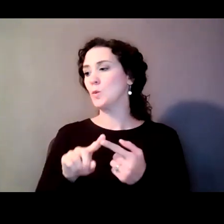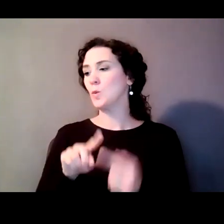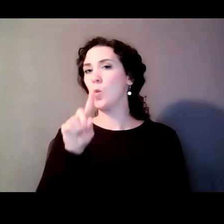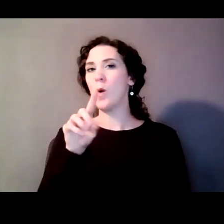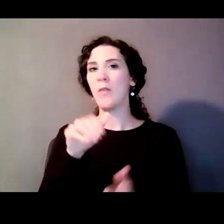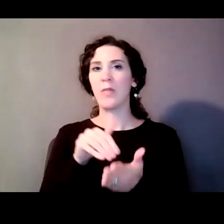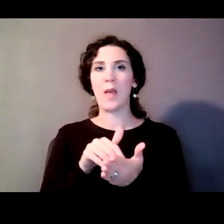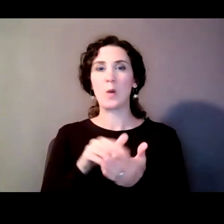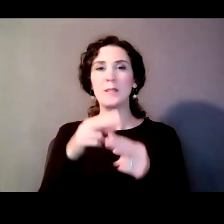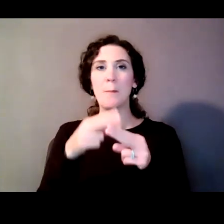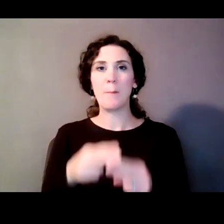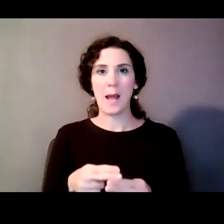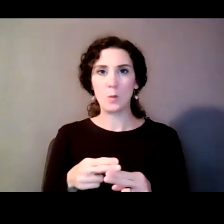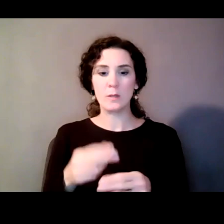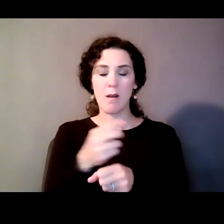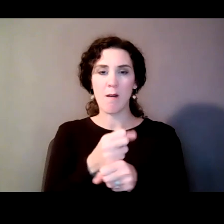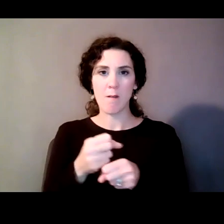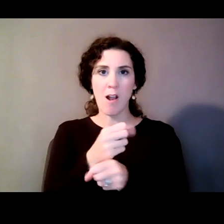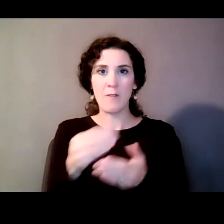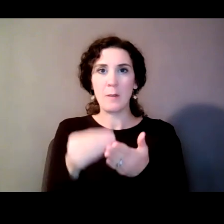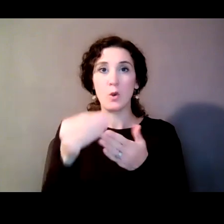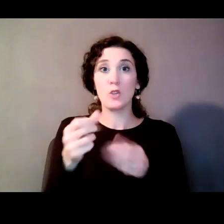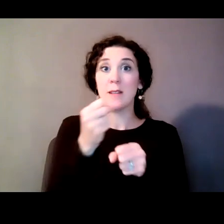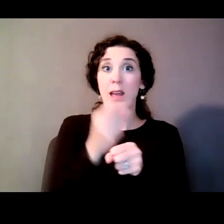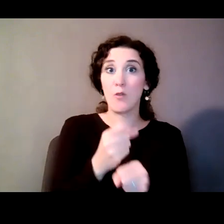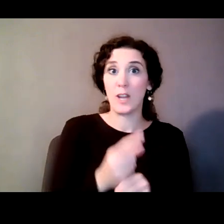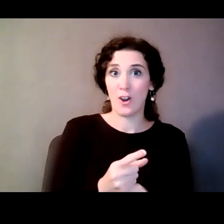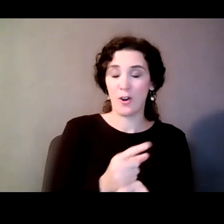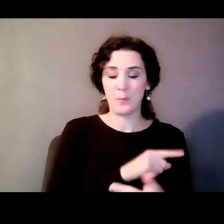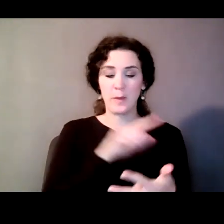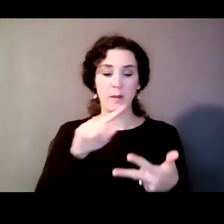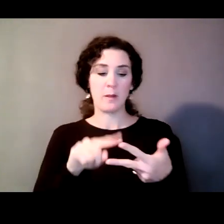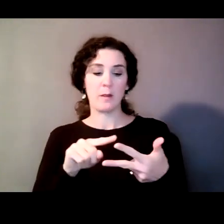of coffee purchased a year as a business, and one of them represents a company that